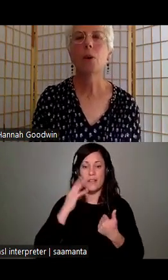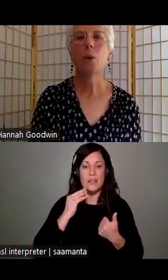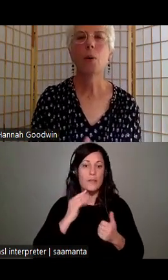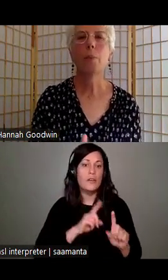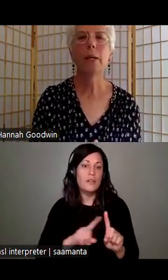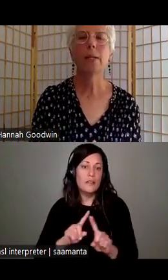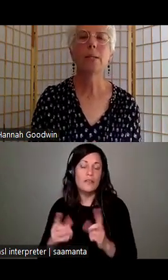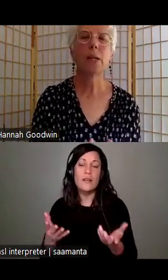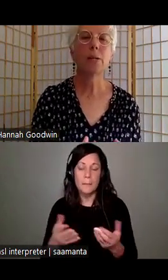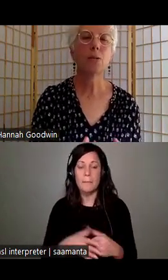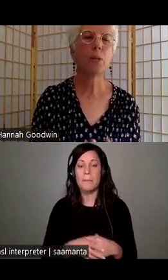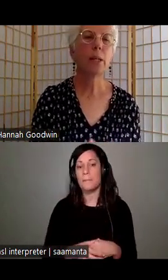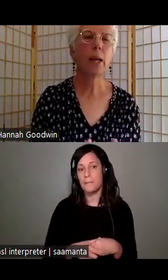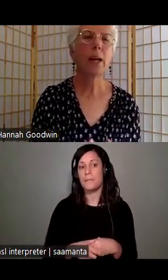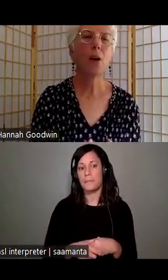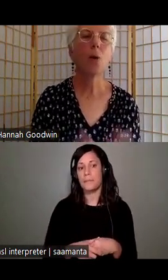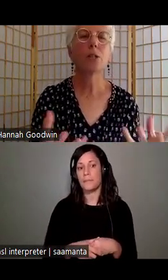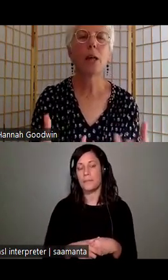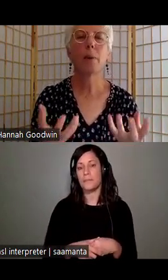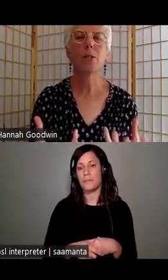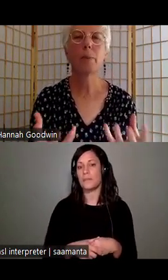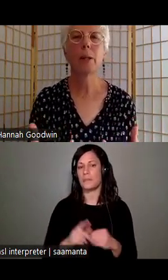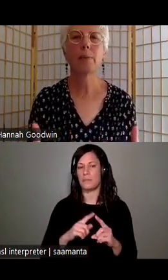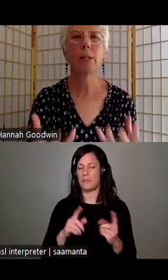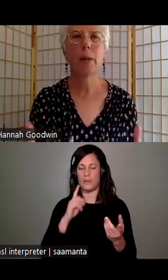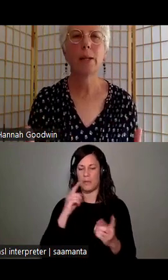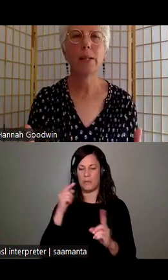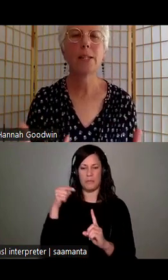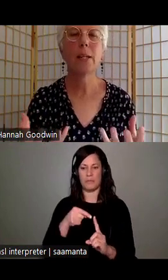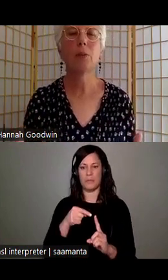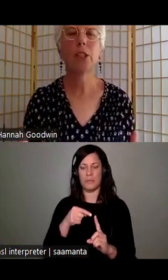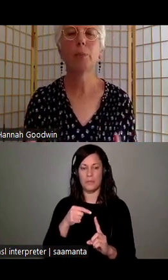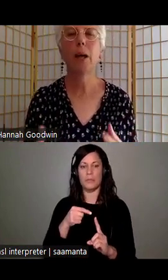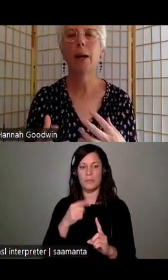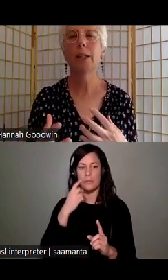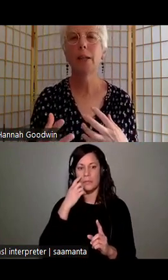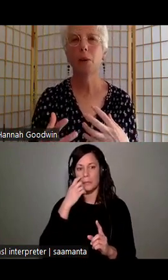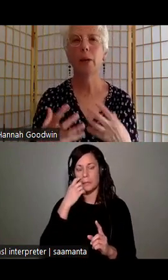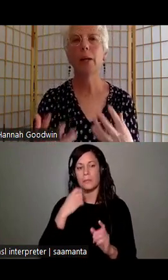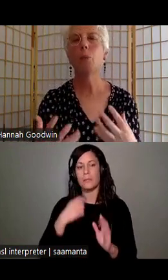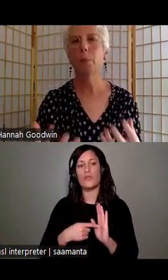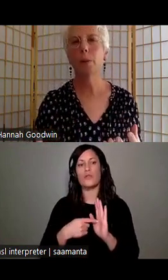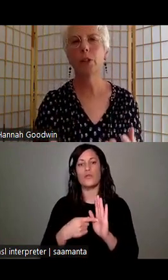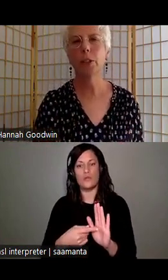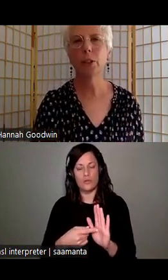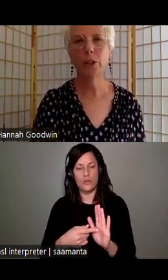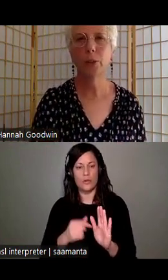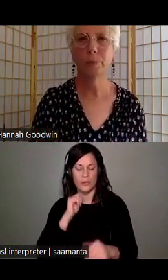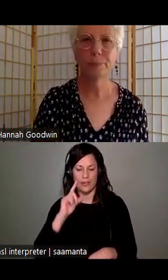So, but it really holds that possibility of expense sending reach beyond what any one person could do.